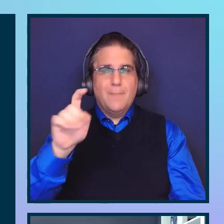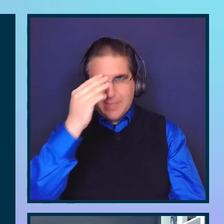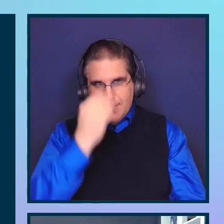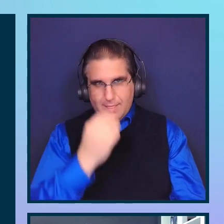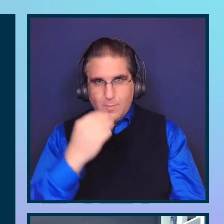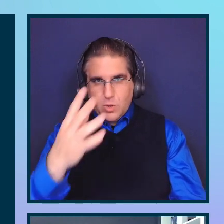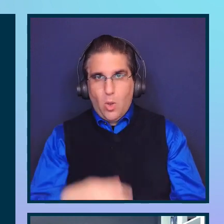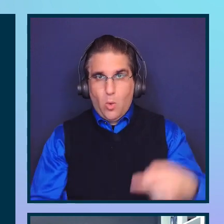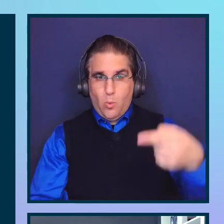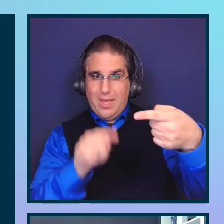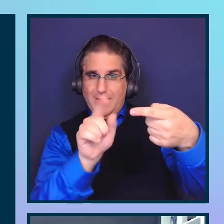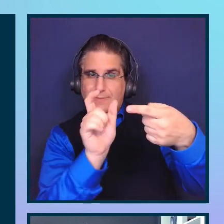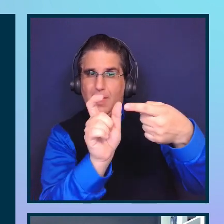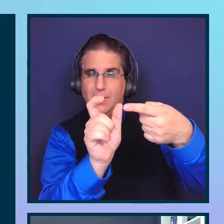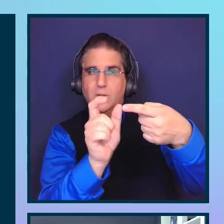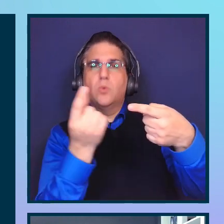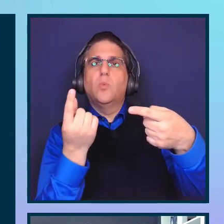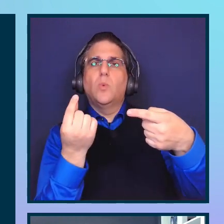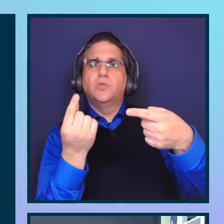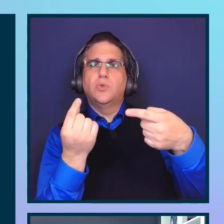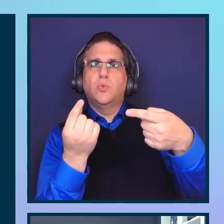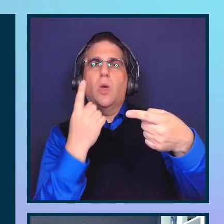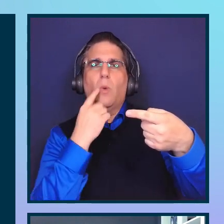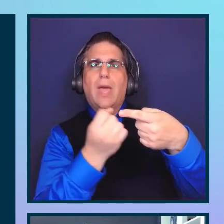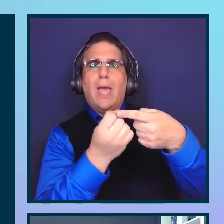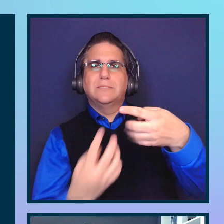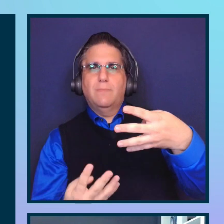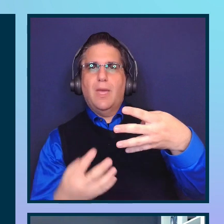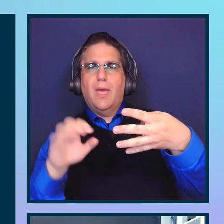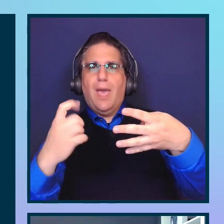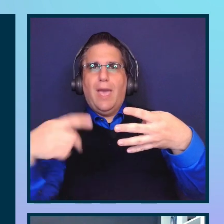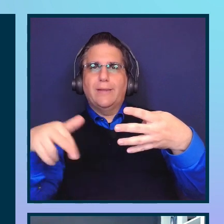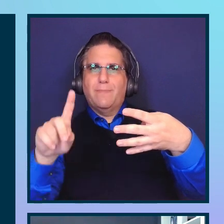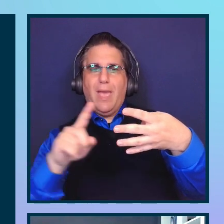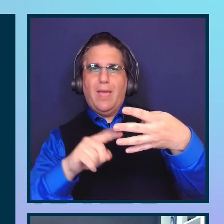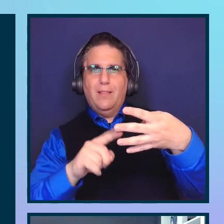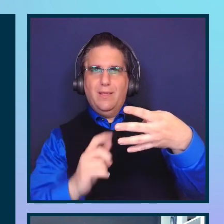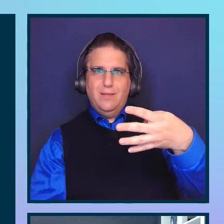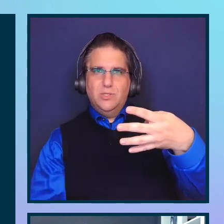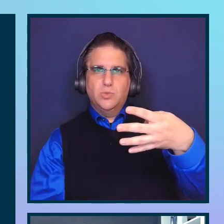It's gonna be a expanded section. There are 10 links to do that, using area.